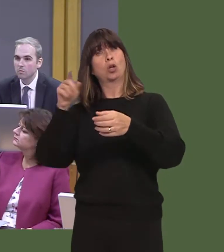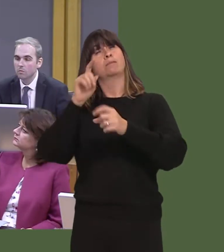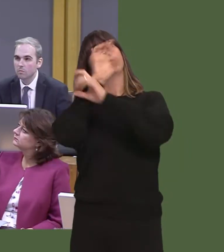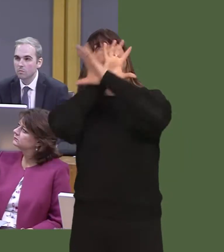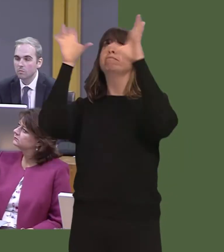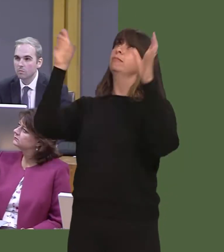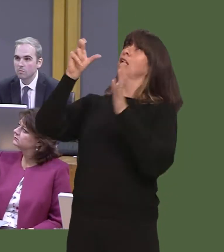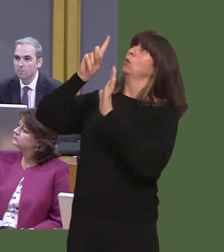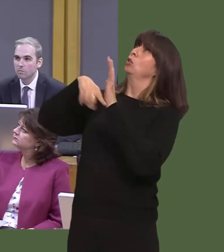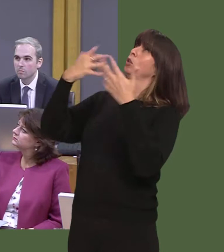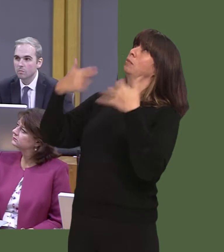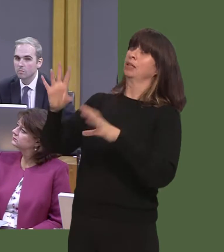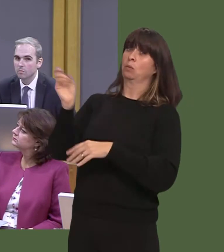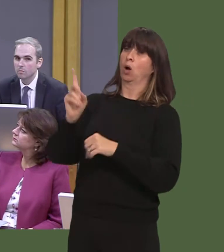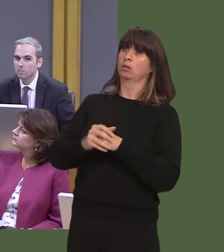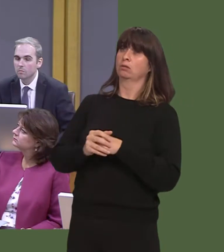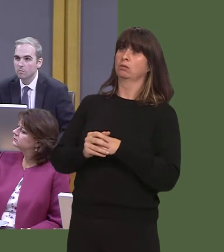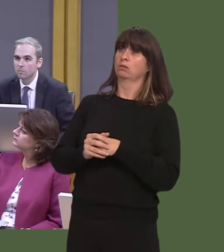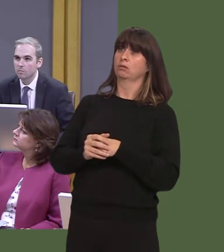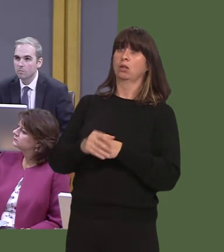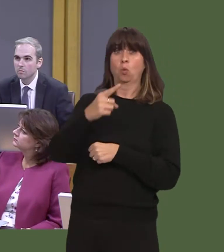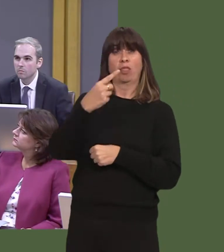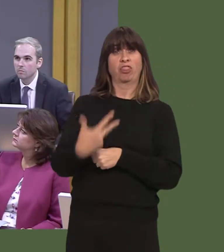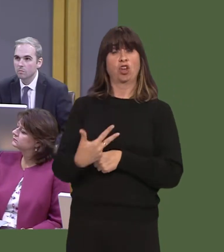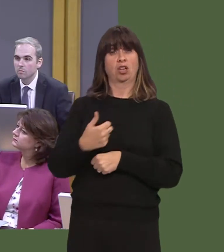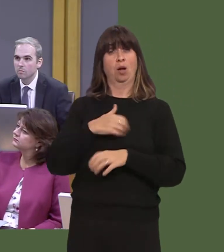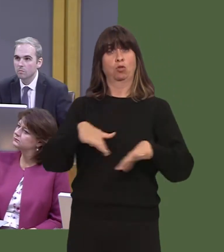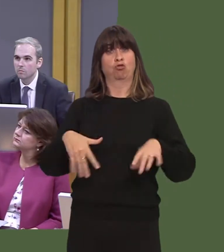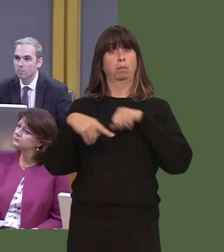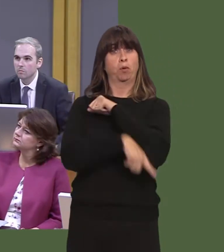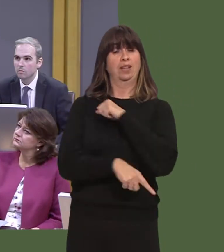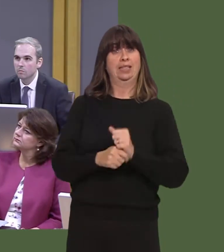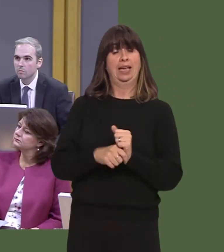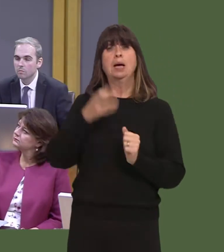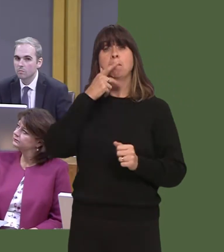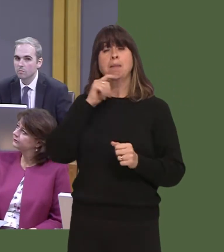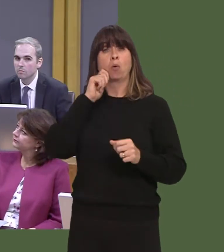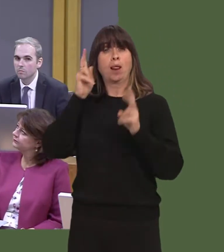and a third of our children in poverty; life expectancy in reverse and falling quicker